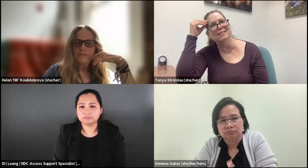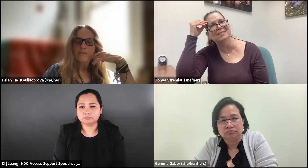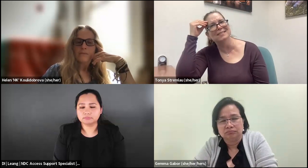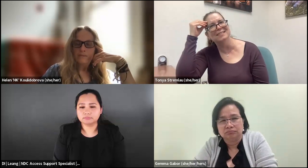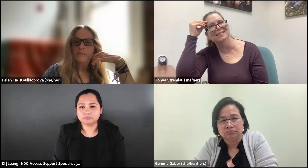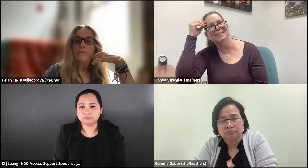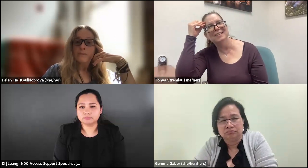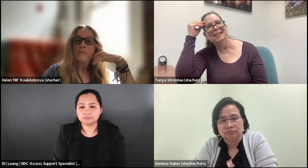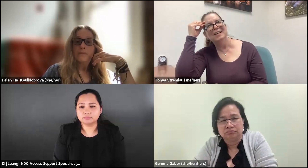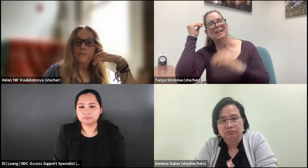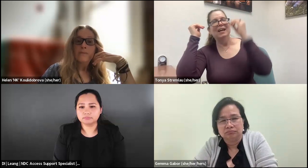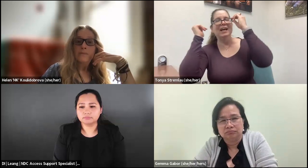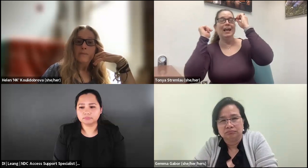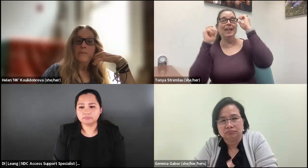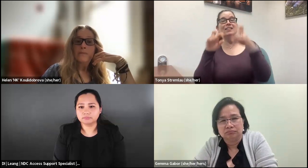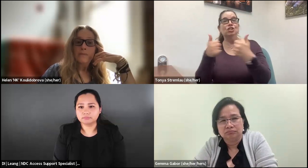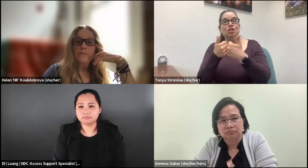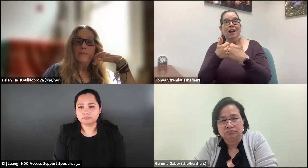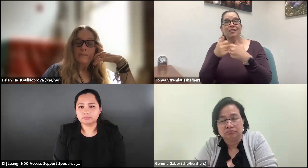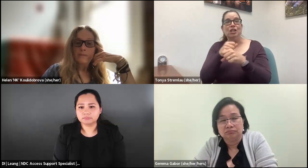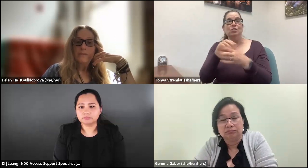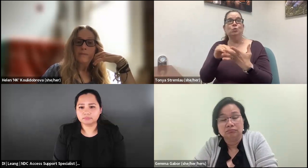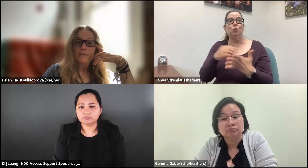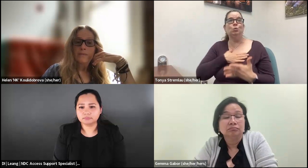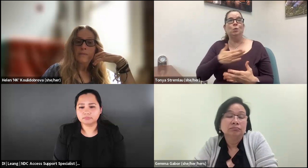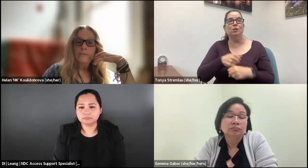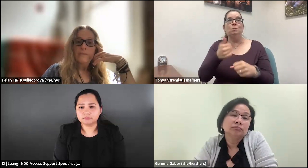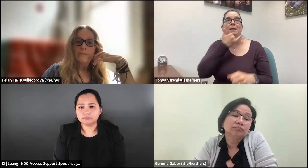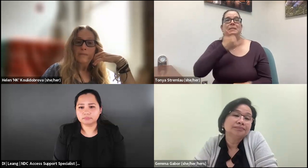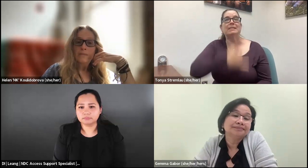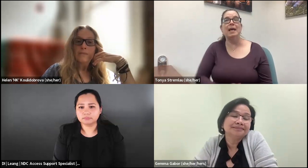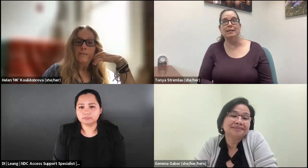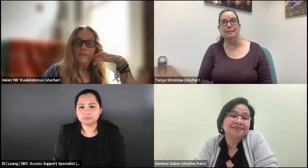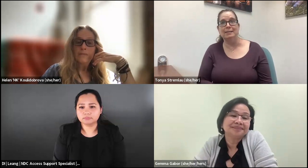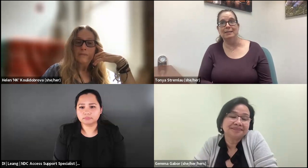that maybe they could understand. And we also need to understand that they're going to make mistakes in learning English.